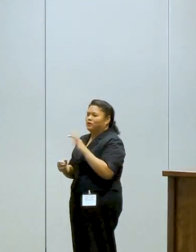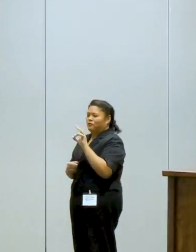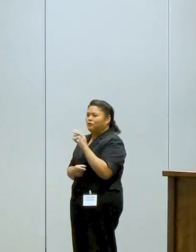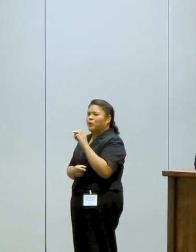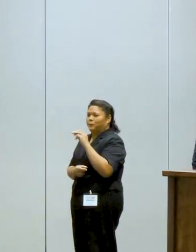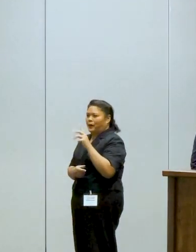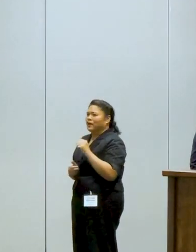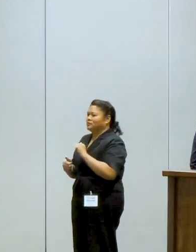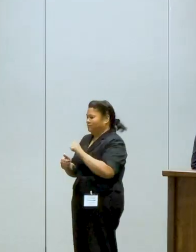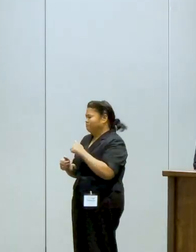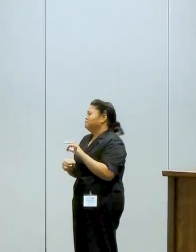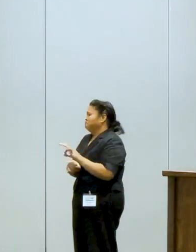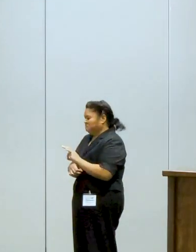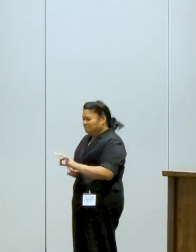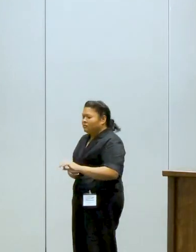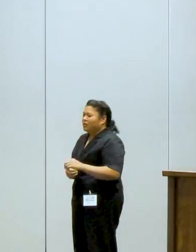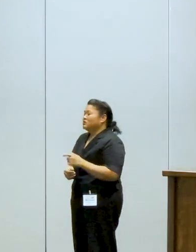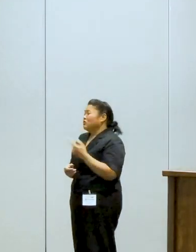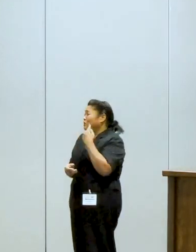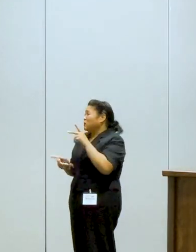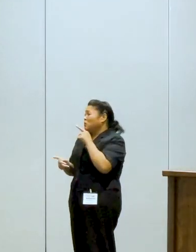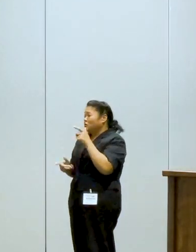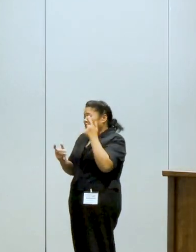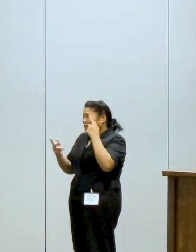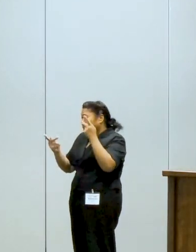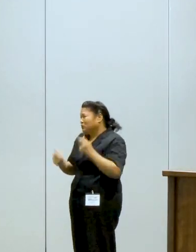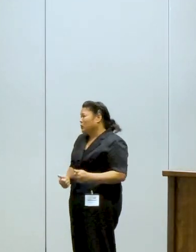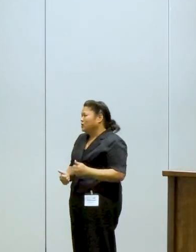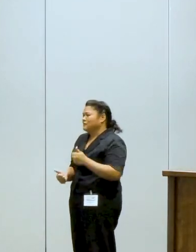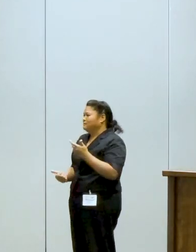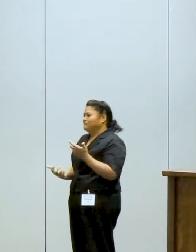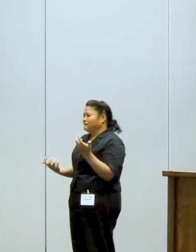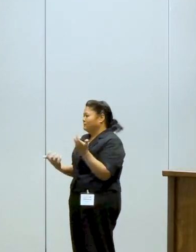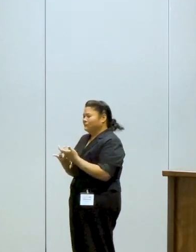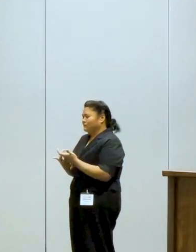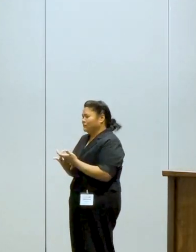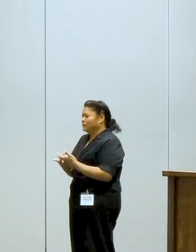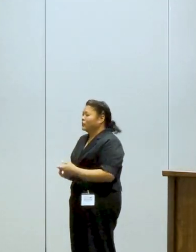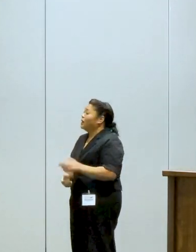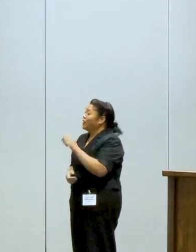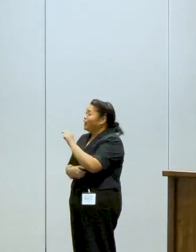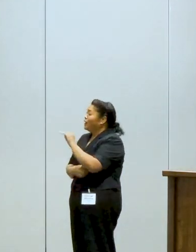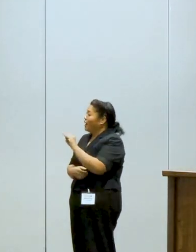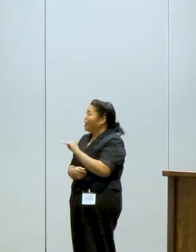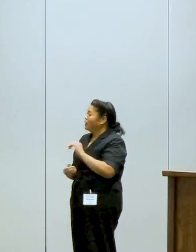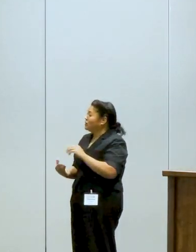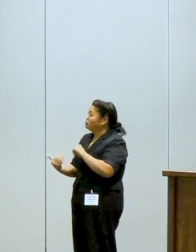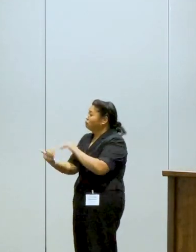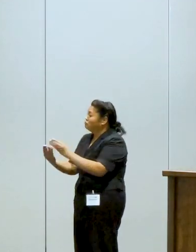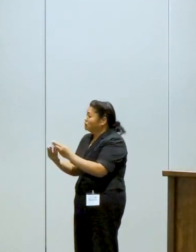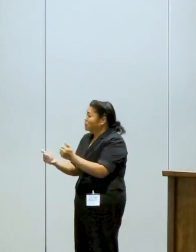impairments. AI can help address this by generating automatic alt